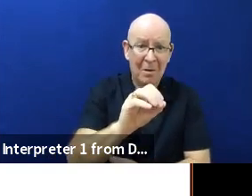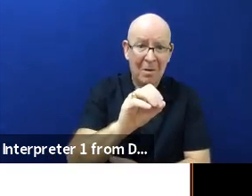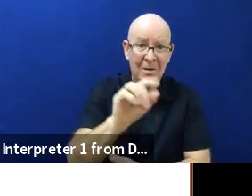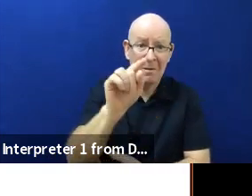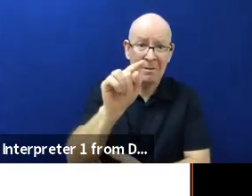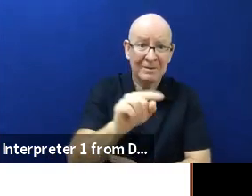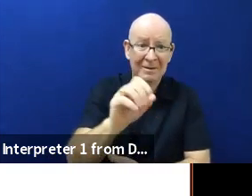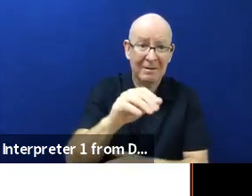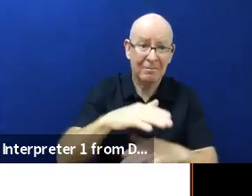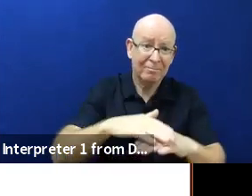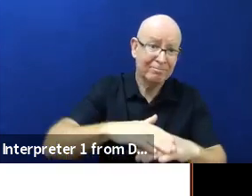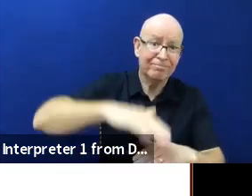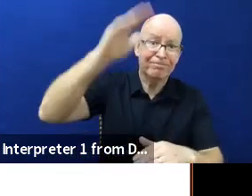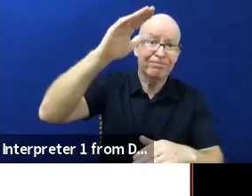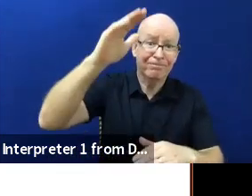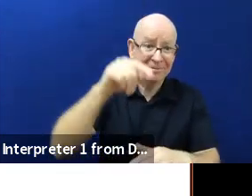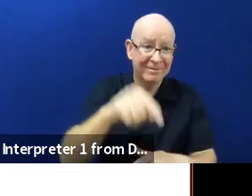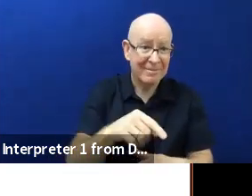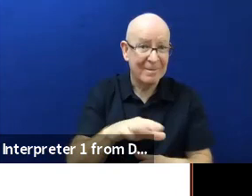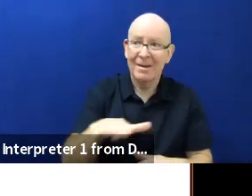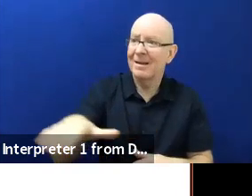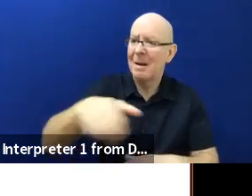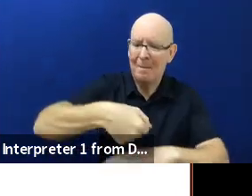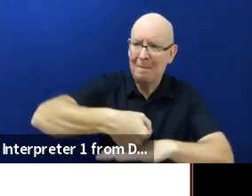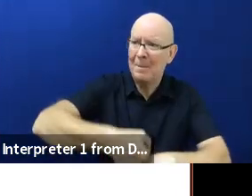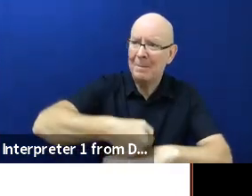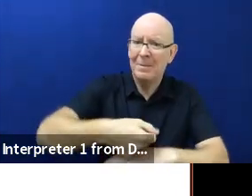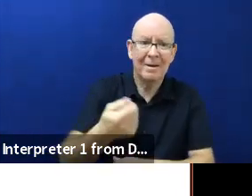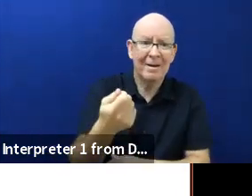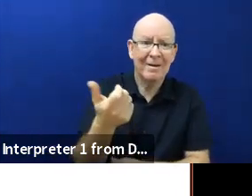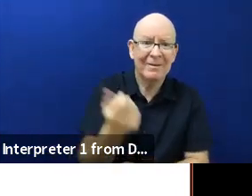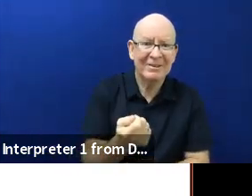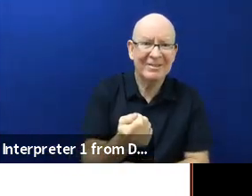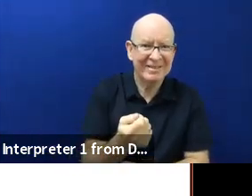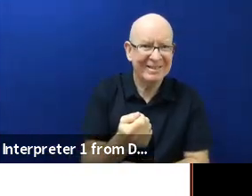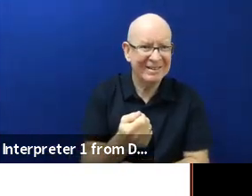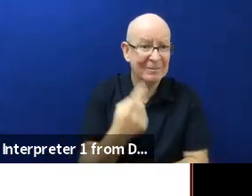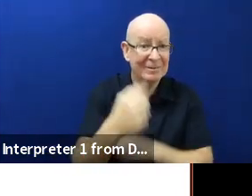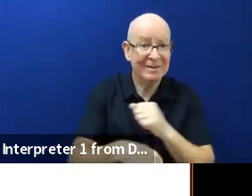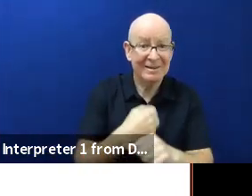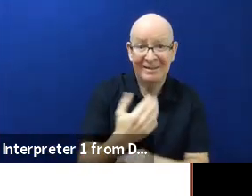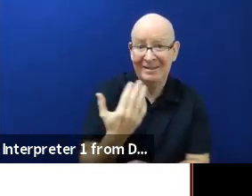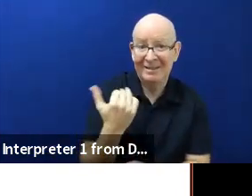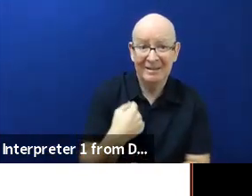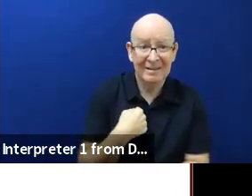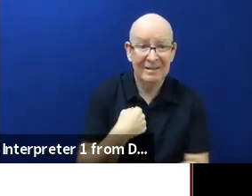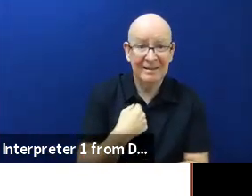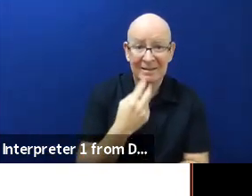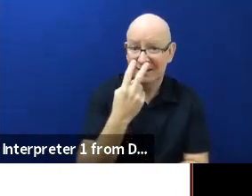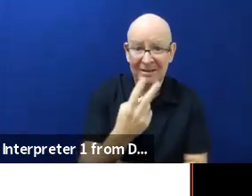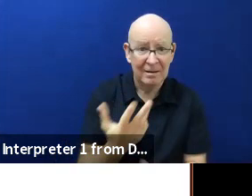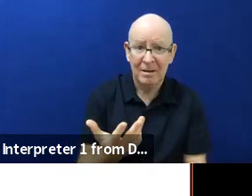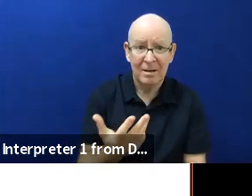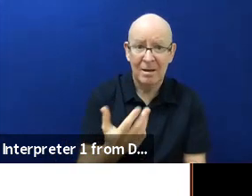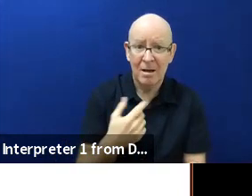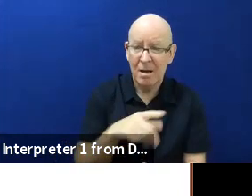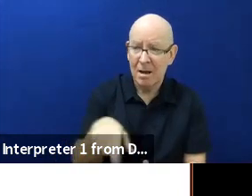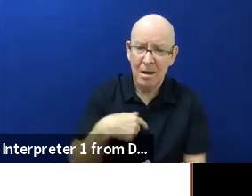and I remember how hard is was just to get one elevator for a train station back in the 90s, now